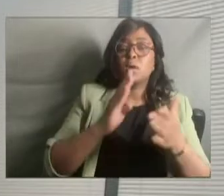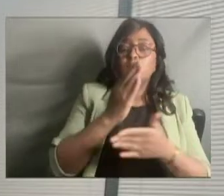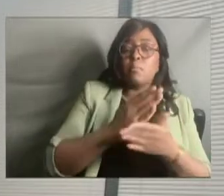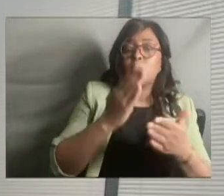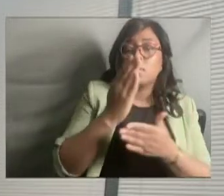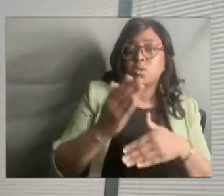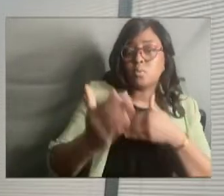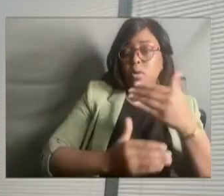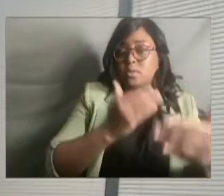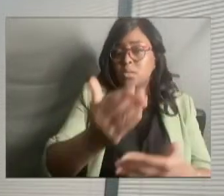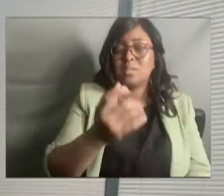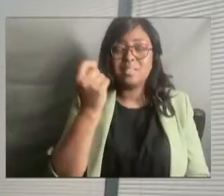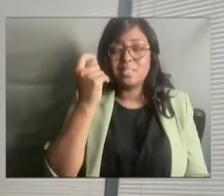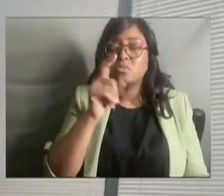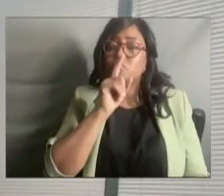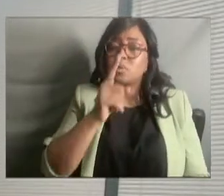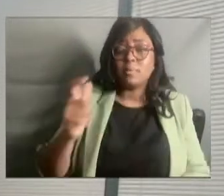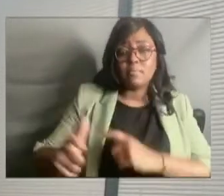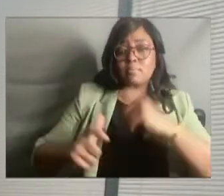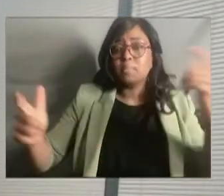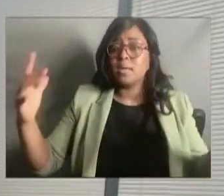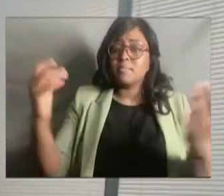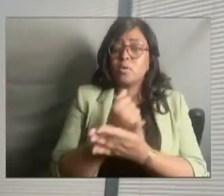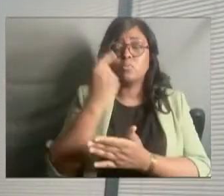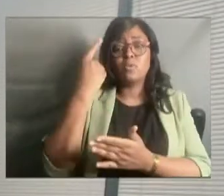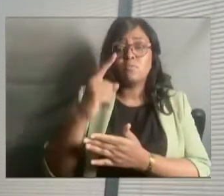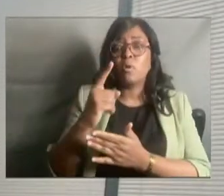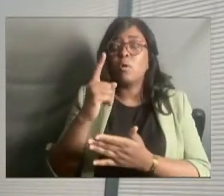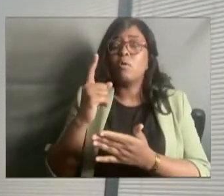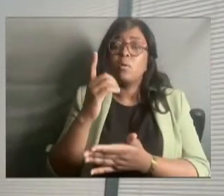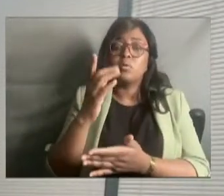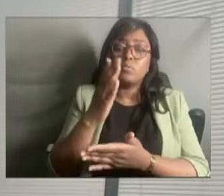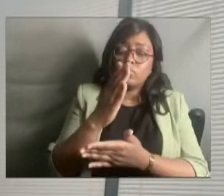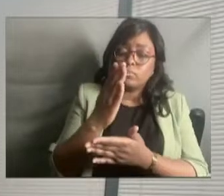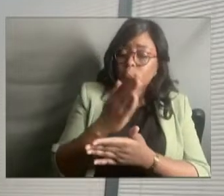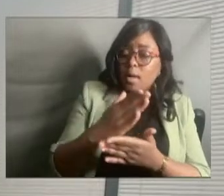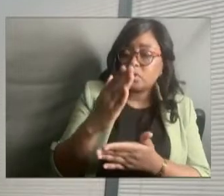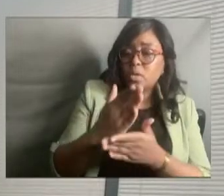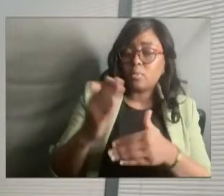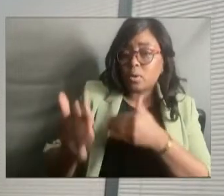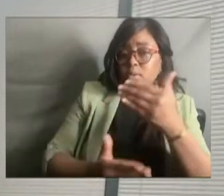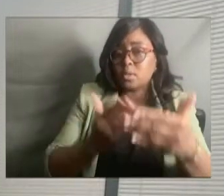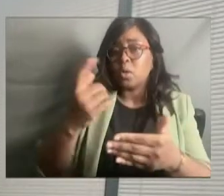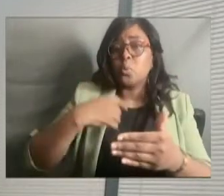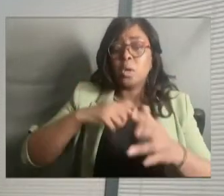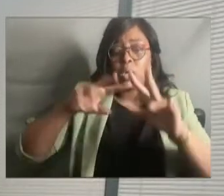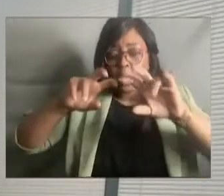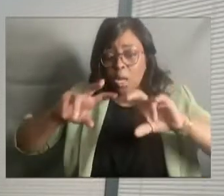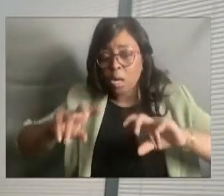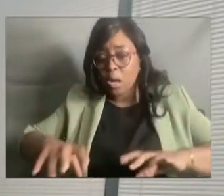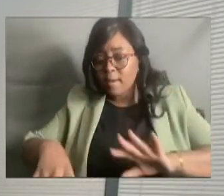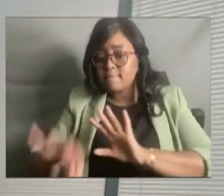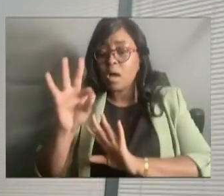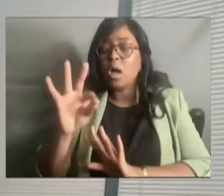development going through the budget process. Candidly, this is a big victory. As part of the